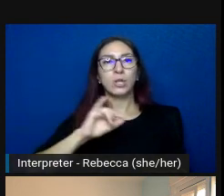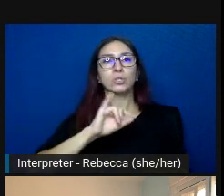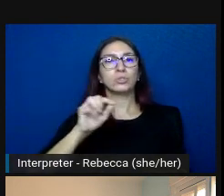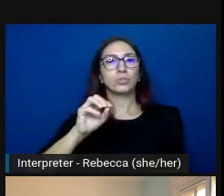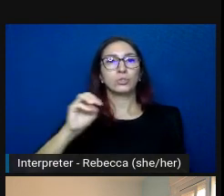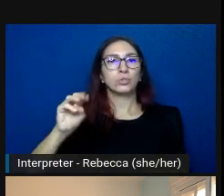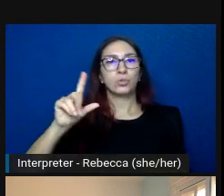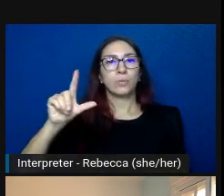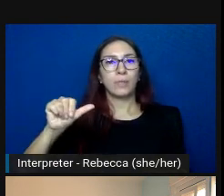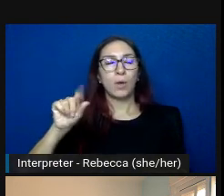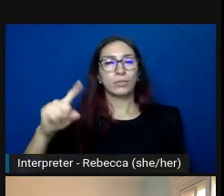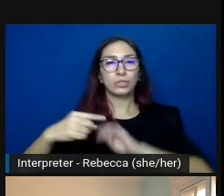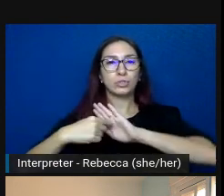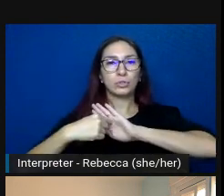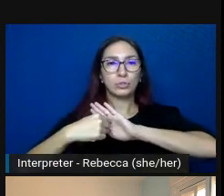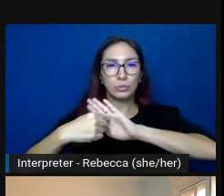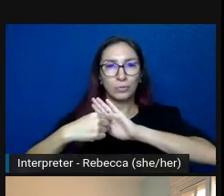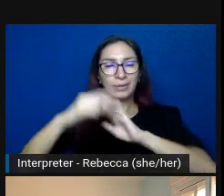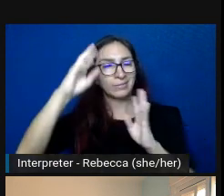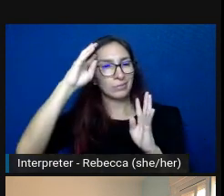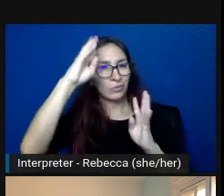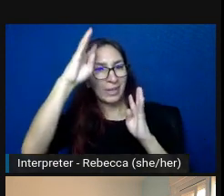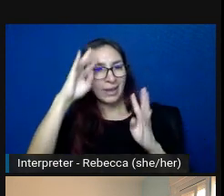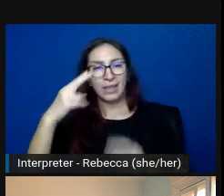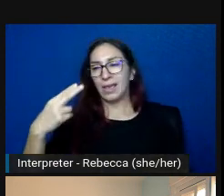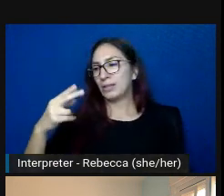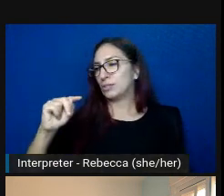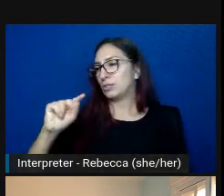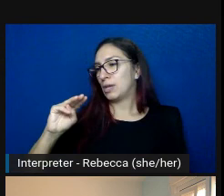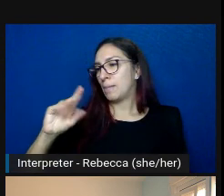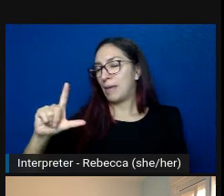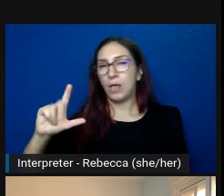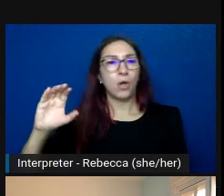or creating HTML code still with some tables in it.